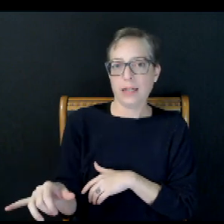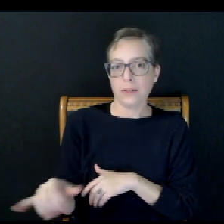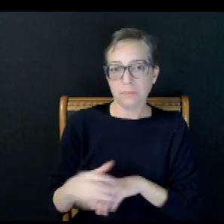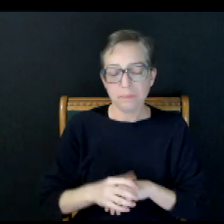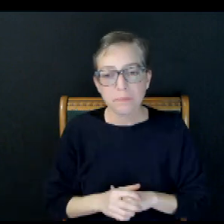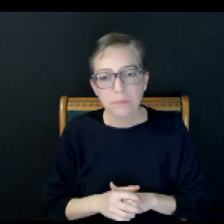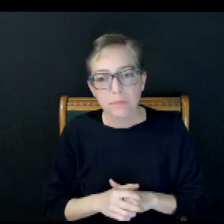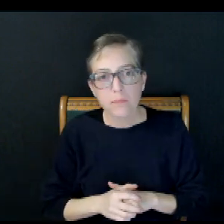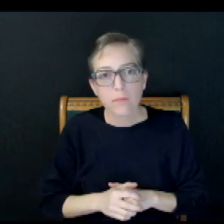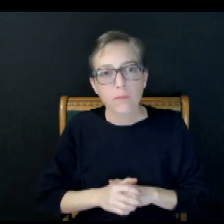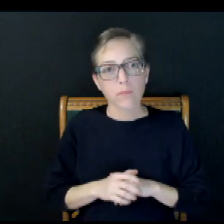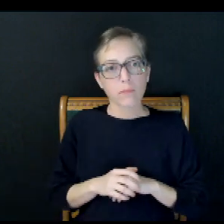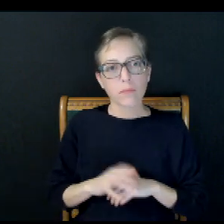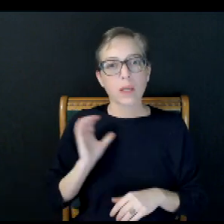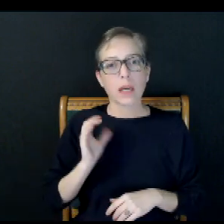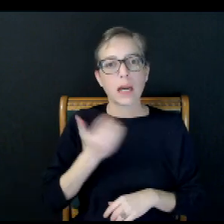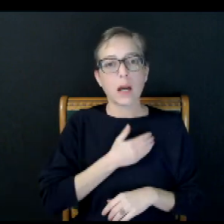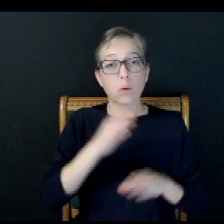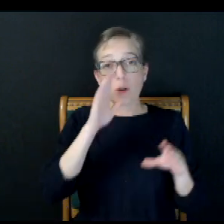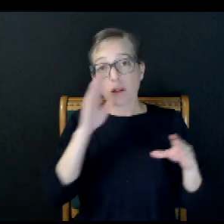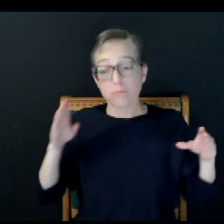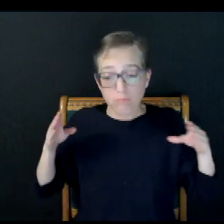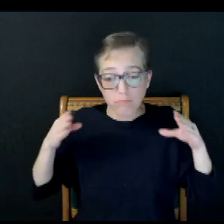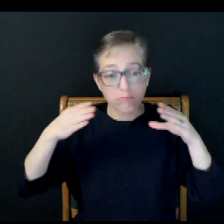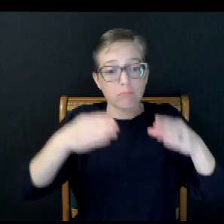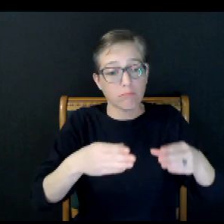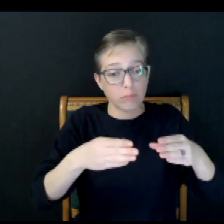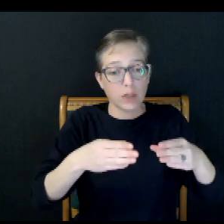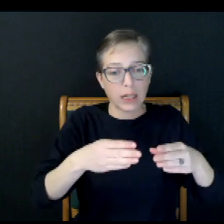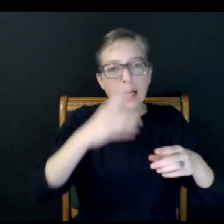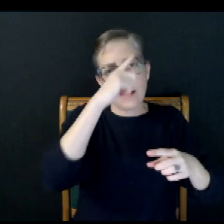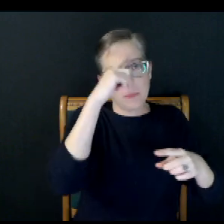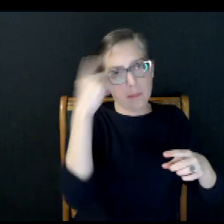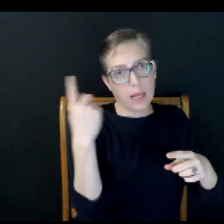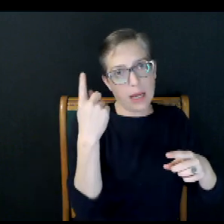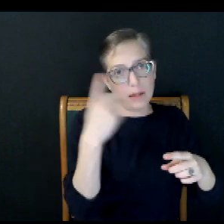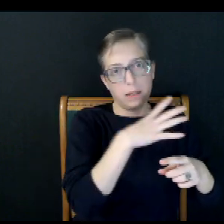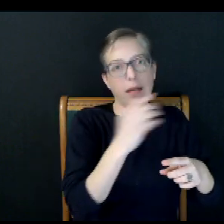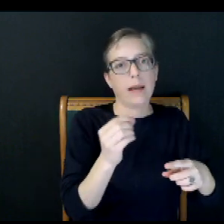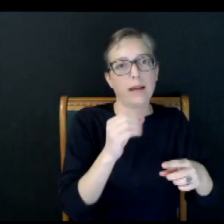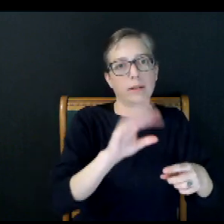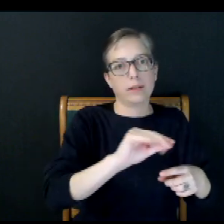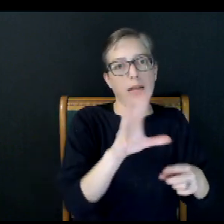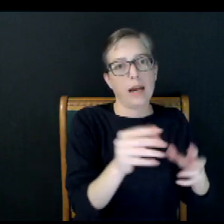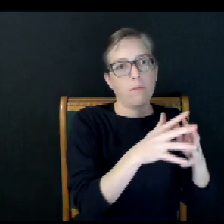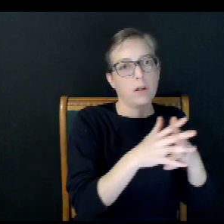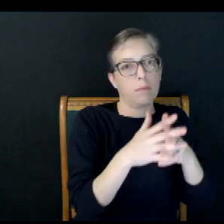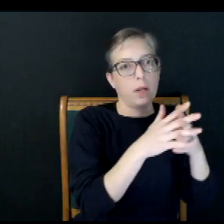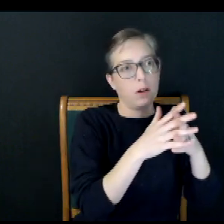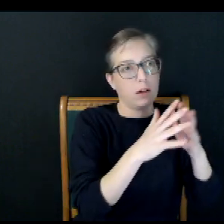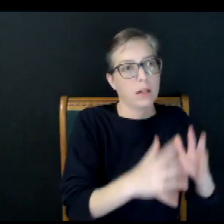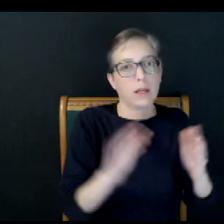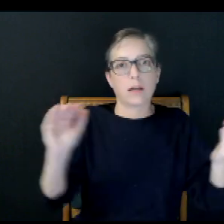Our attention was directed solely towards black and African Americans and white and Caucasian individuals within the state.